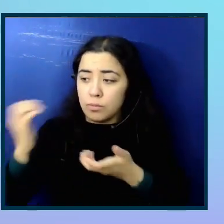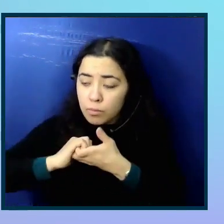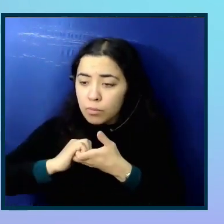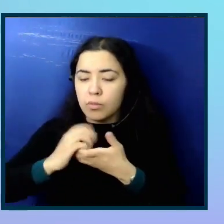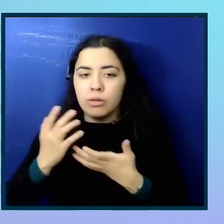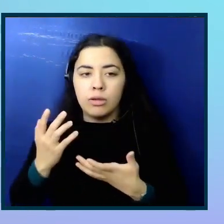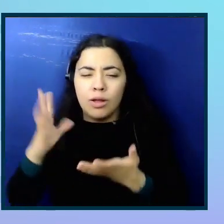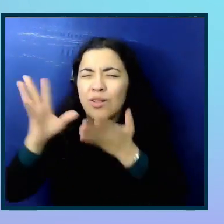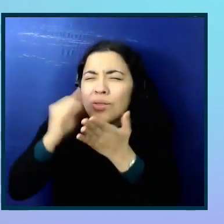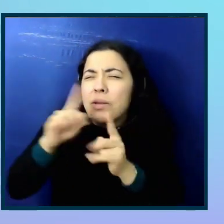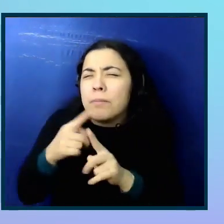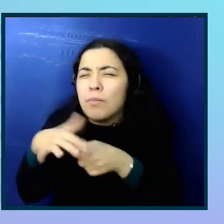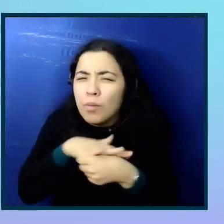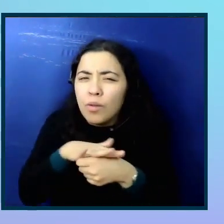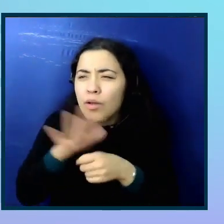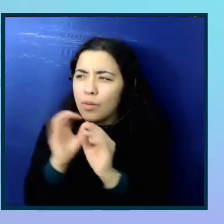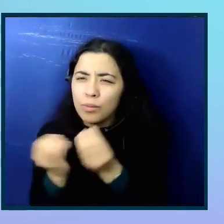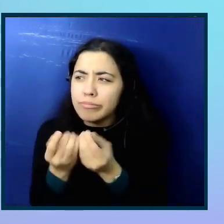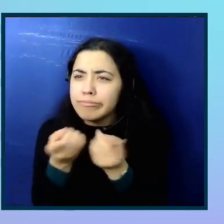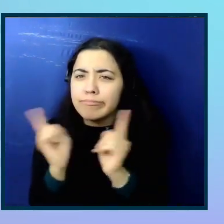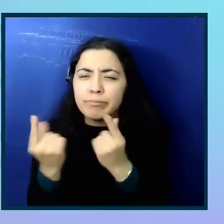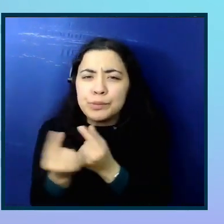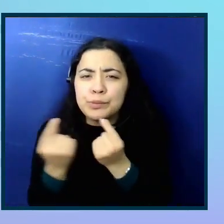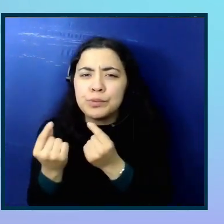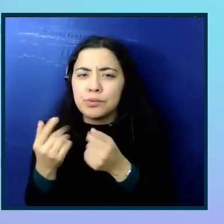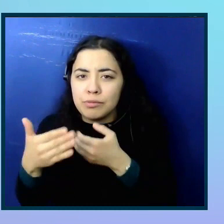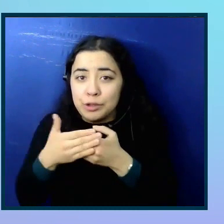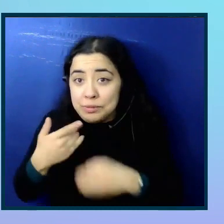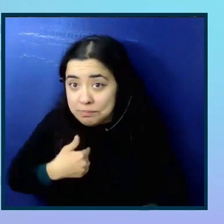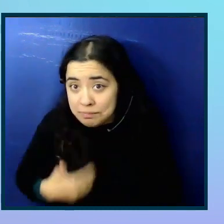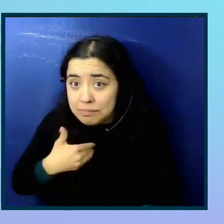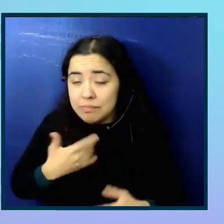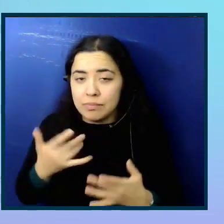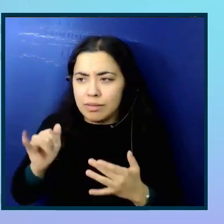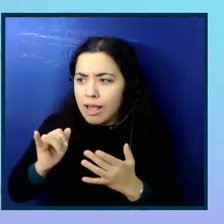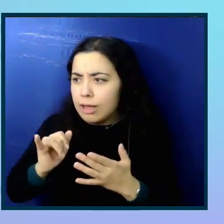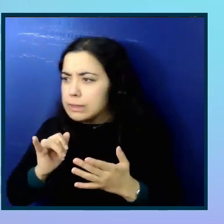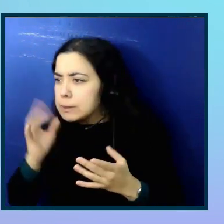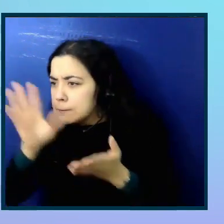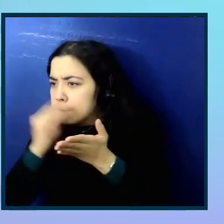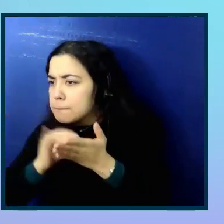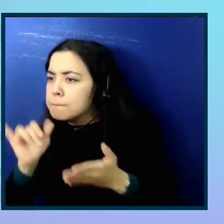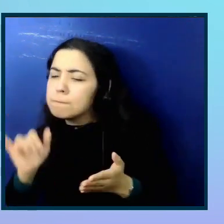like learning about what local organizations exist near you talking to directors of programming,